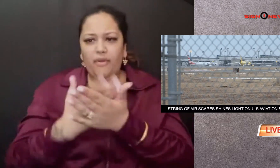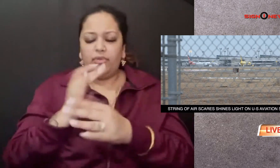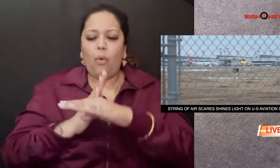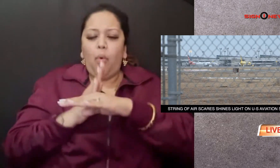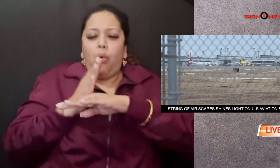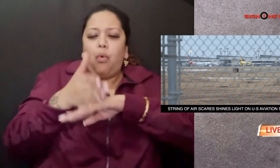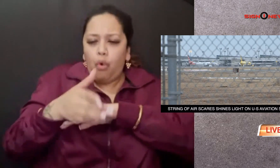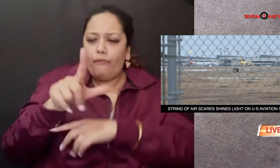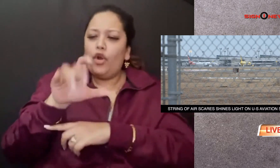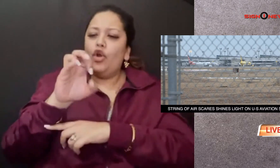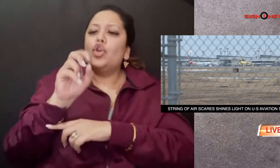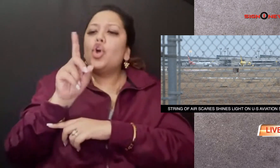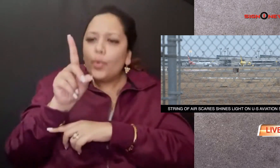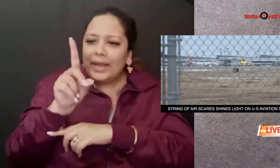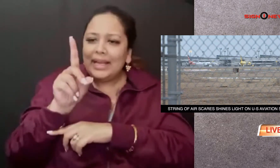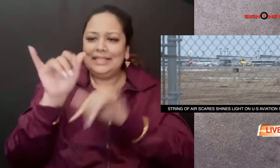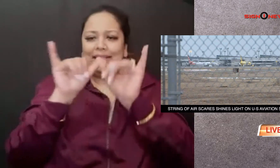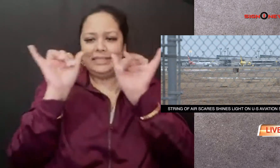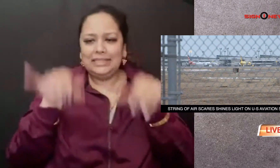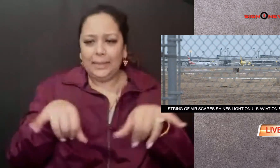of an overloaded system.